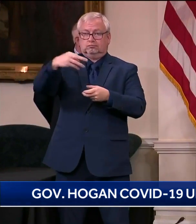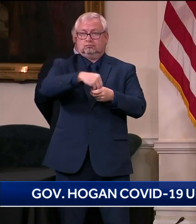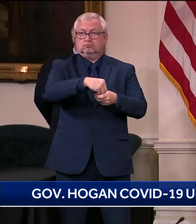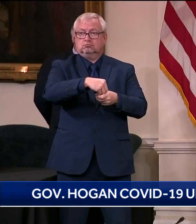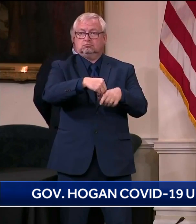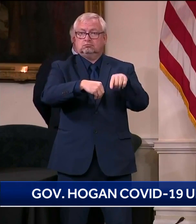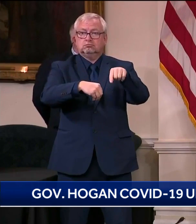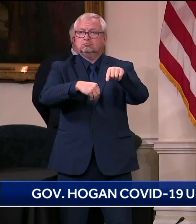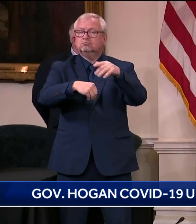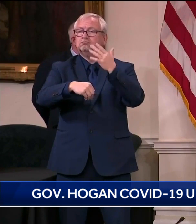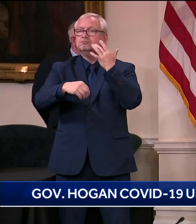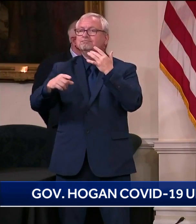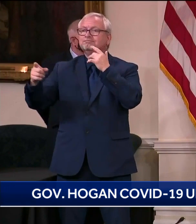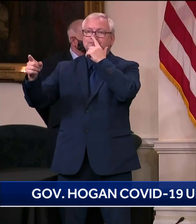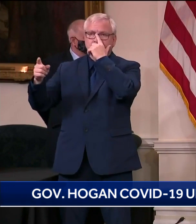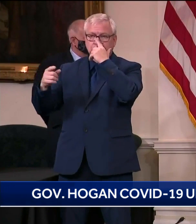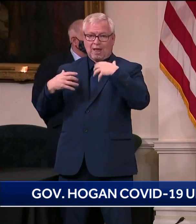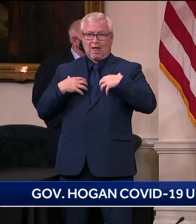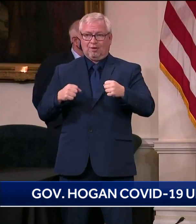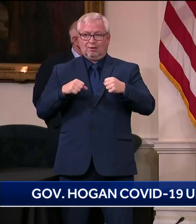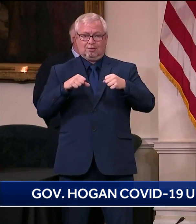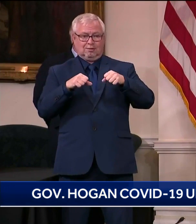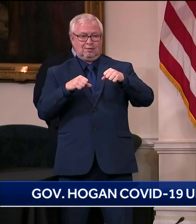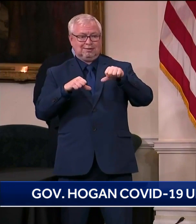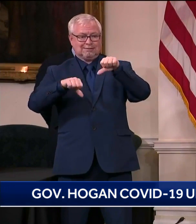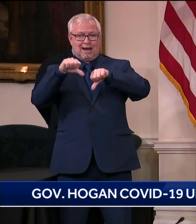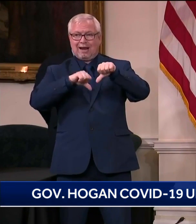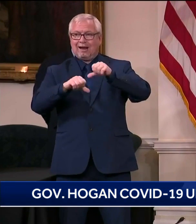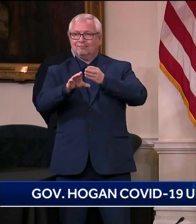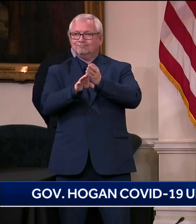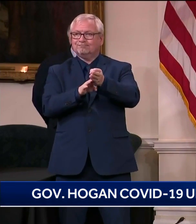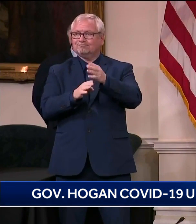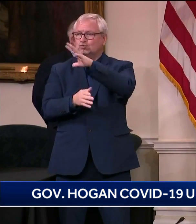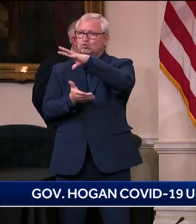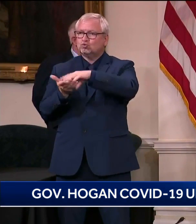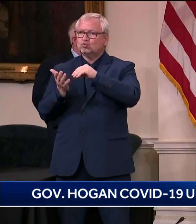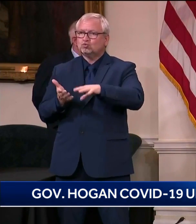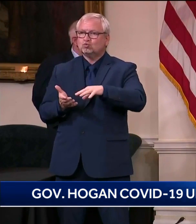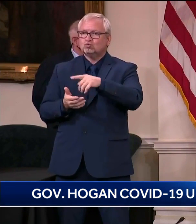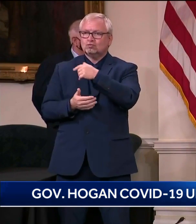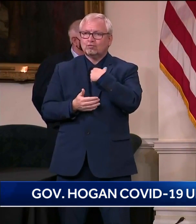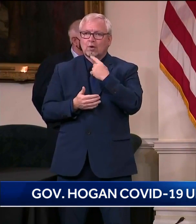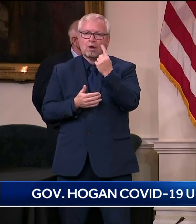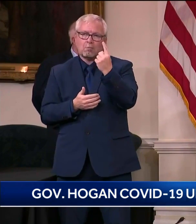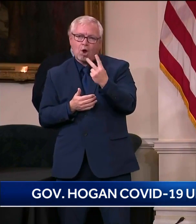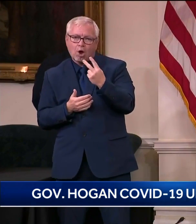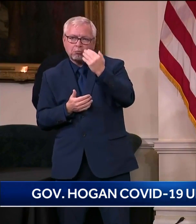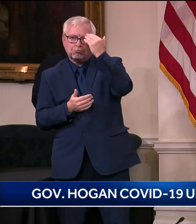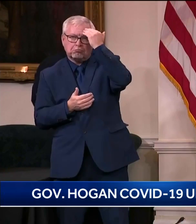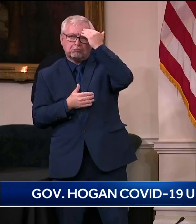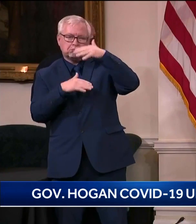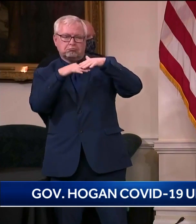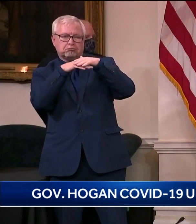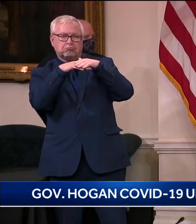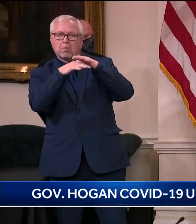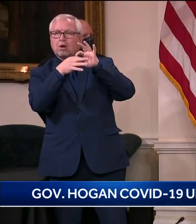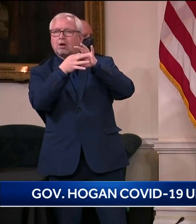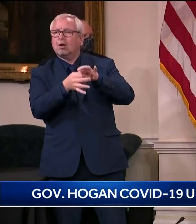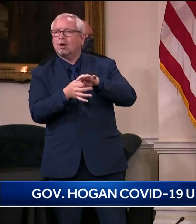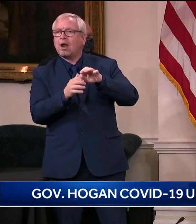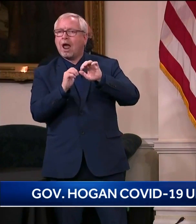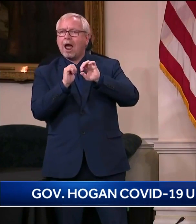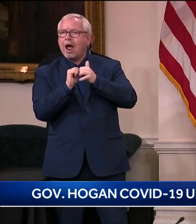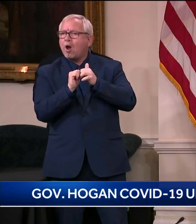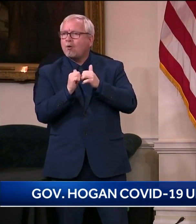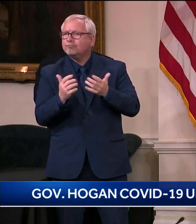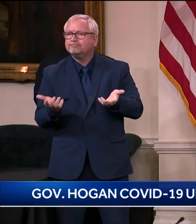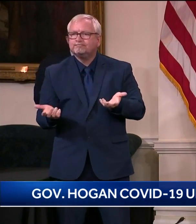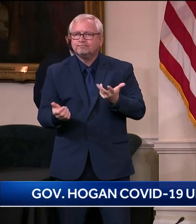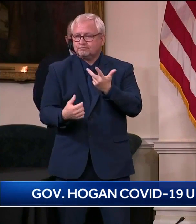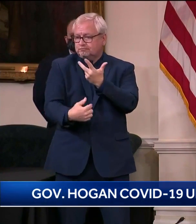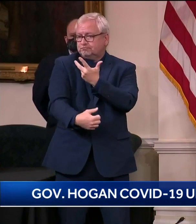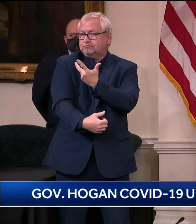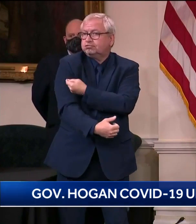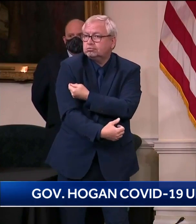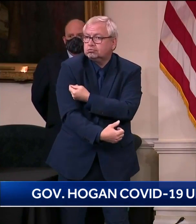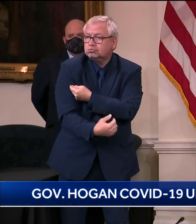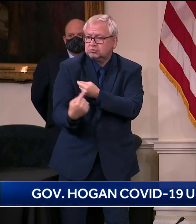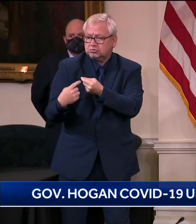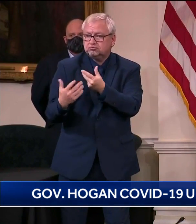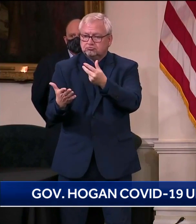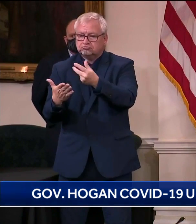I THINK THERE'S A GREAT OPPORTUNITY TO INVOLVE STUDENTS IN THE RESPONSE WHO ARE PARTICULARLY HEALTH SCIENCE STUDENTS WHO ARE PARTIALLY TRAINED AND UNDERSTAND SOME